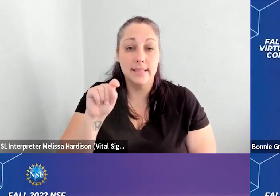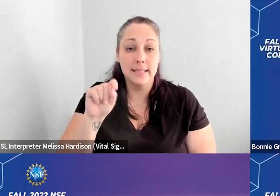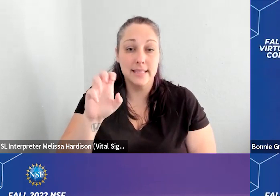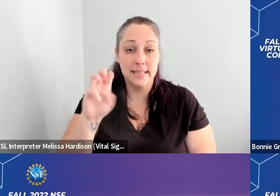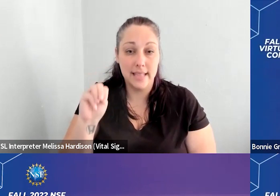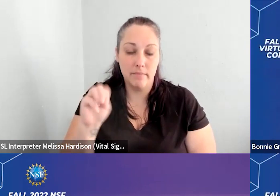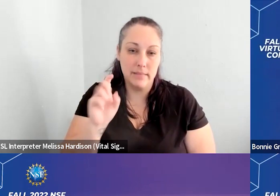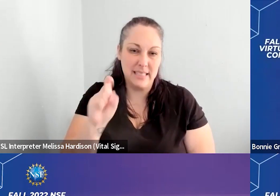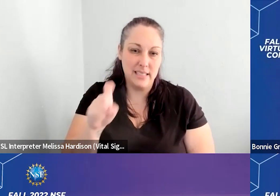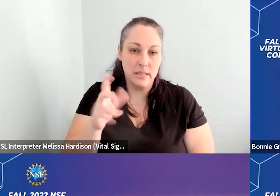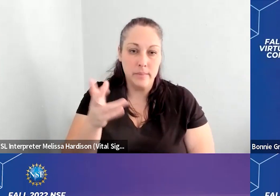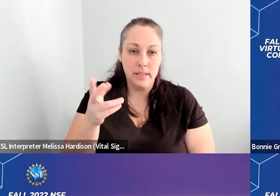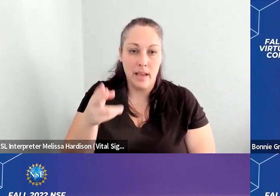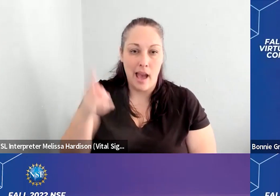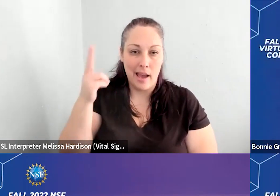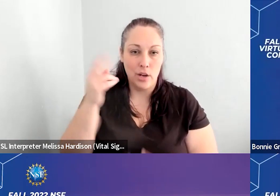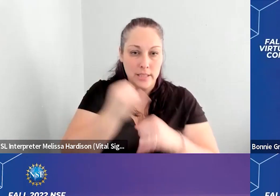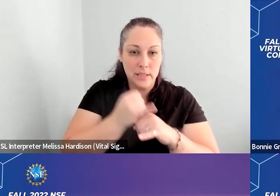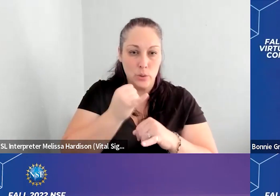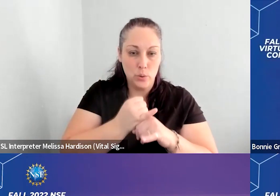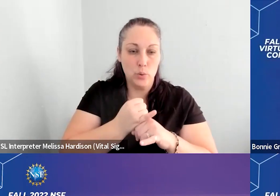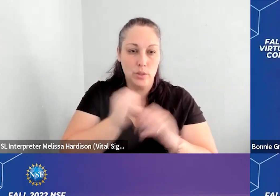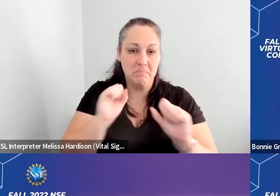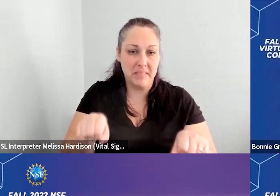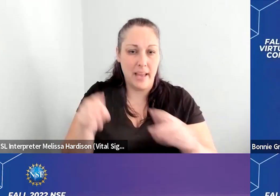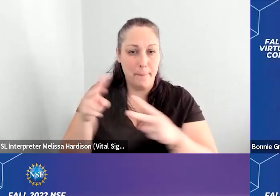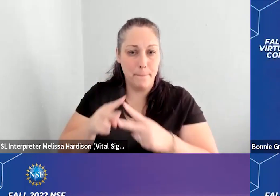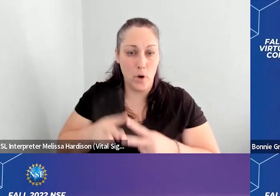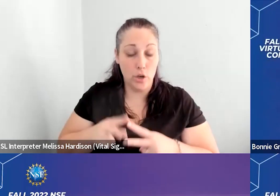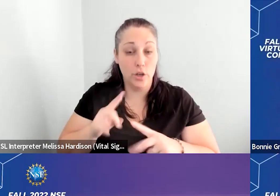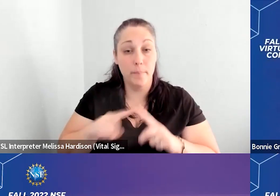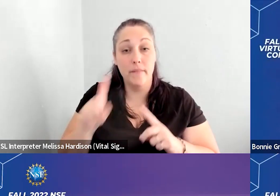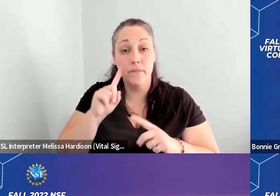For programs -- for other programs it really doesn't matter, and we fund people